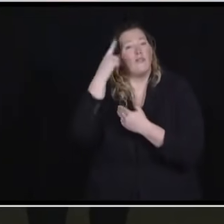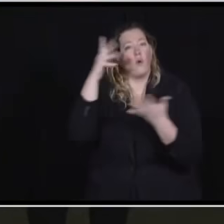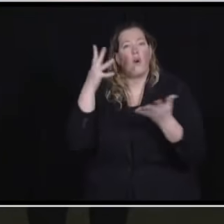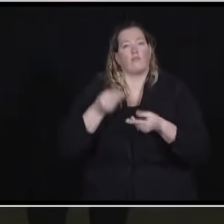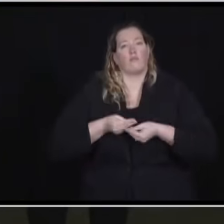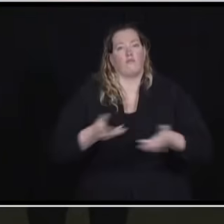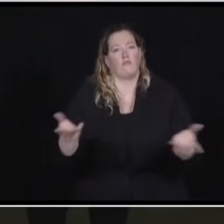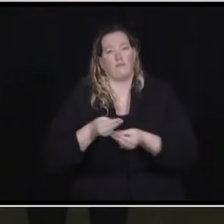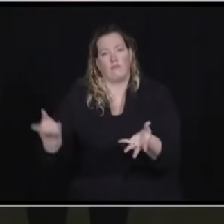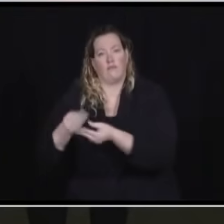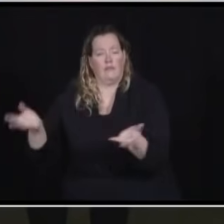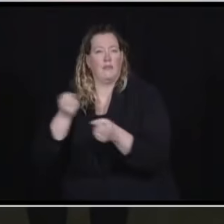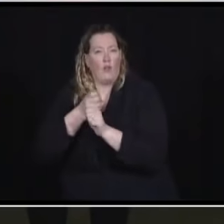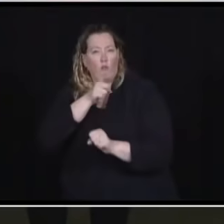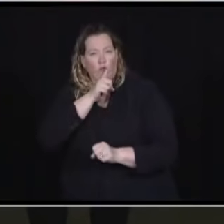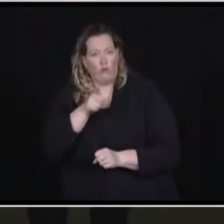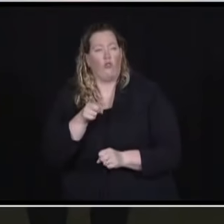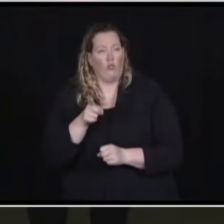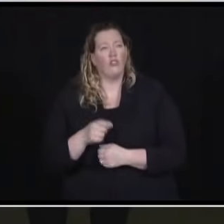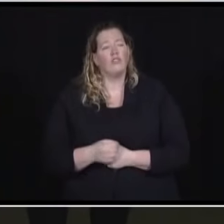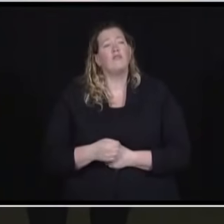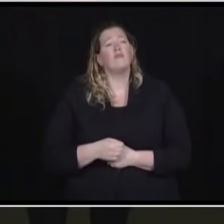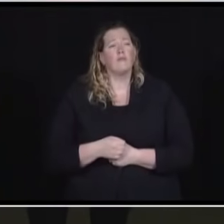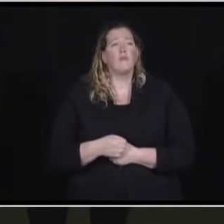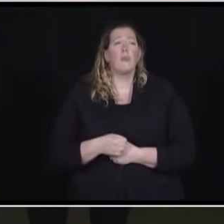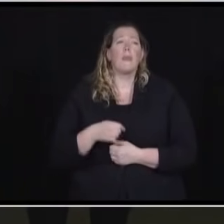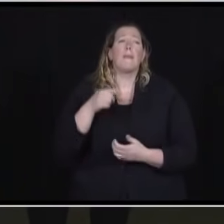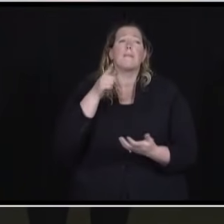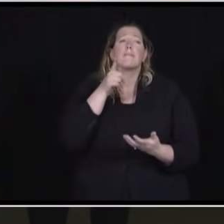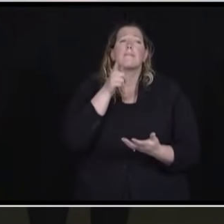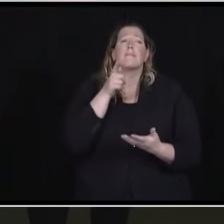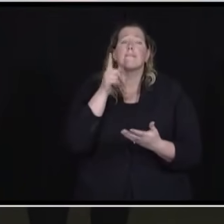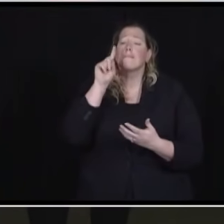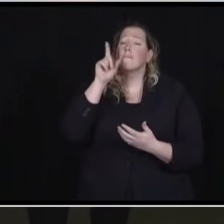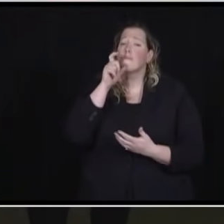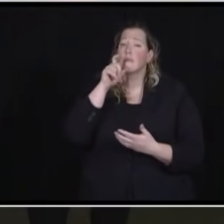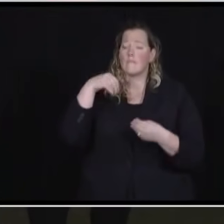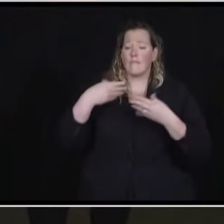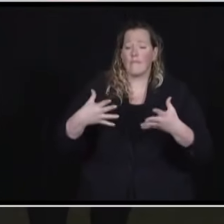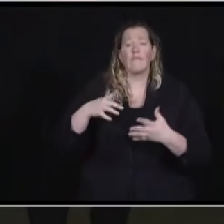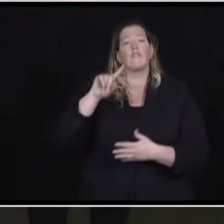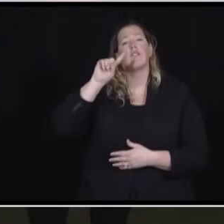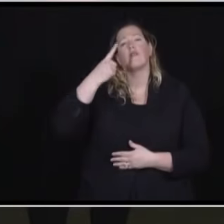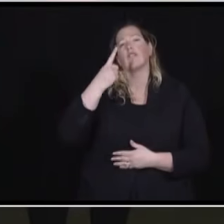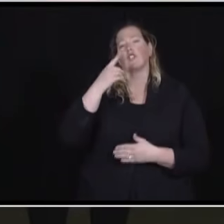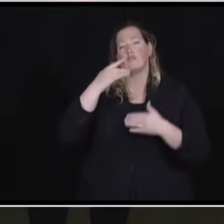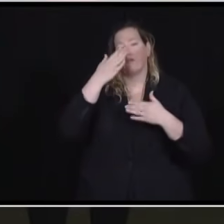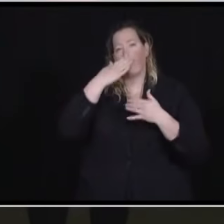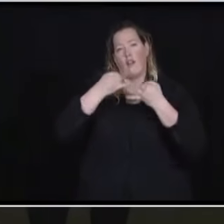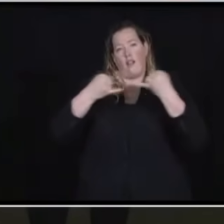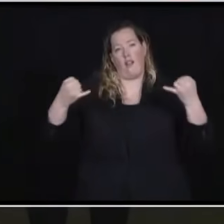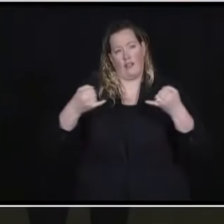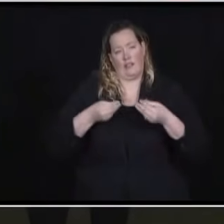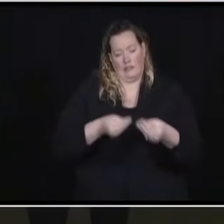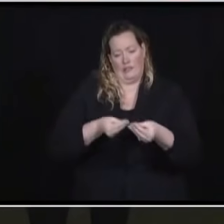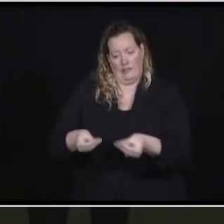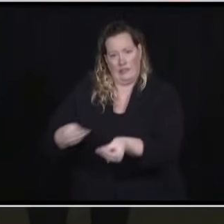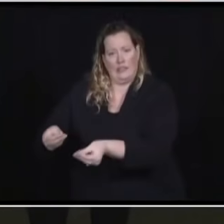responsible for procurement of this vaccine. But as the provinces, will be the ones distributing the vaccine across Ontario, to our